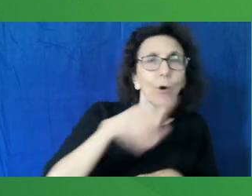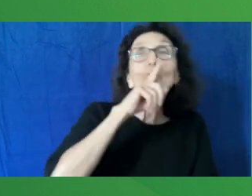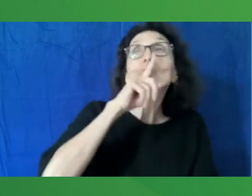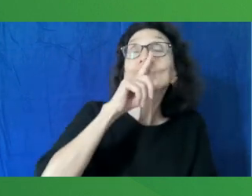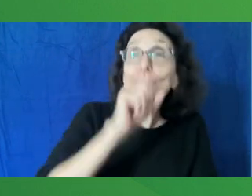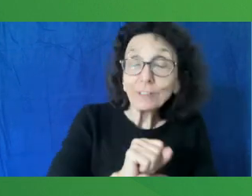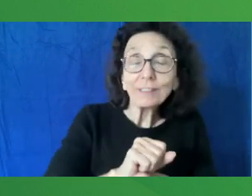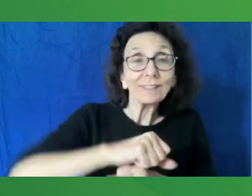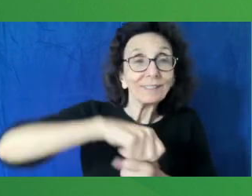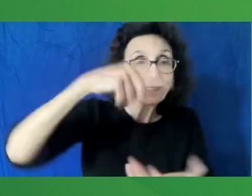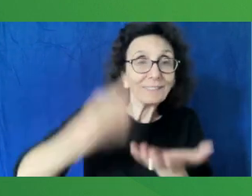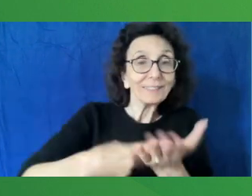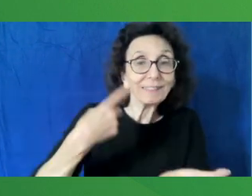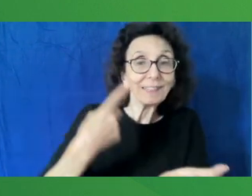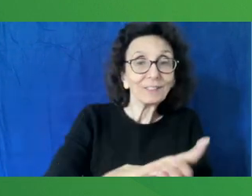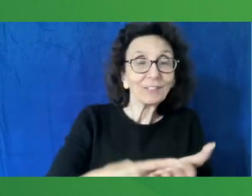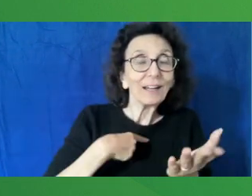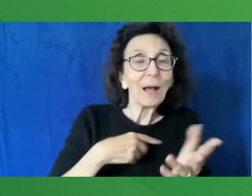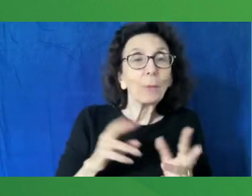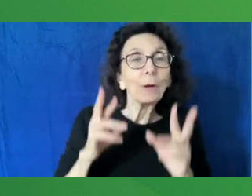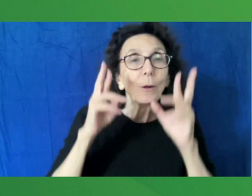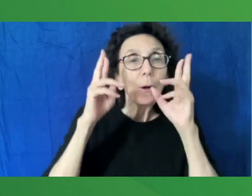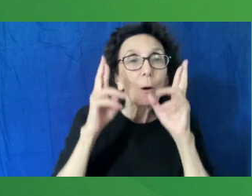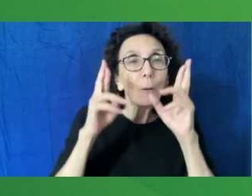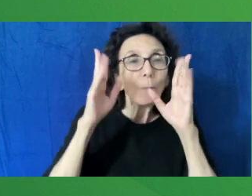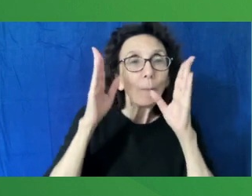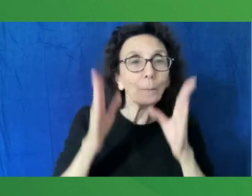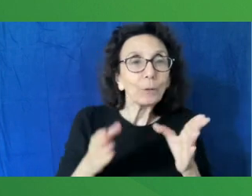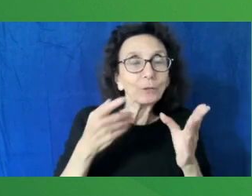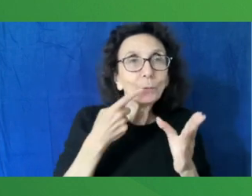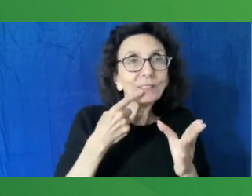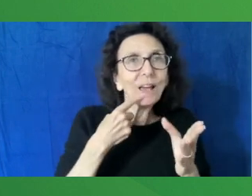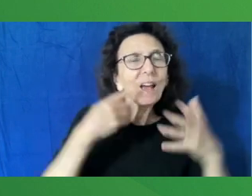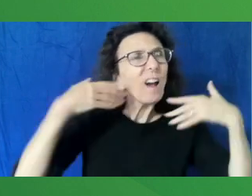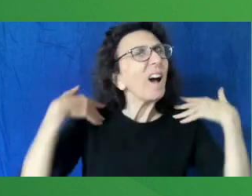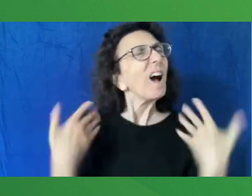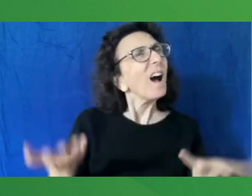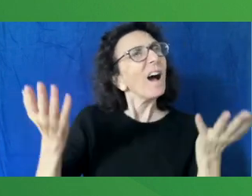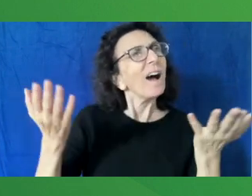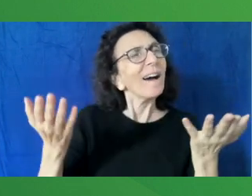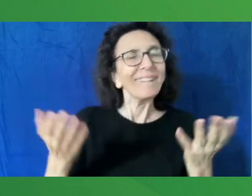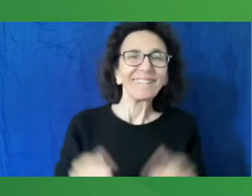have hoped that somebody would have brought that up, that when you're comparing states